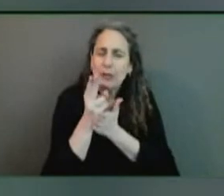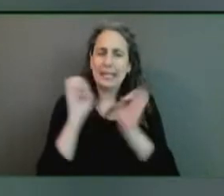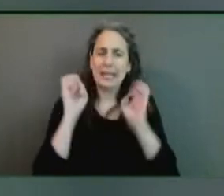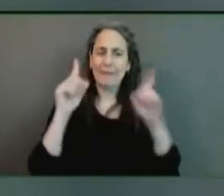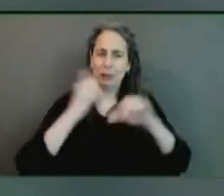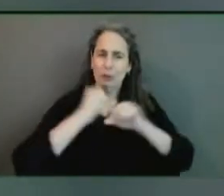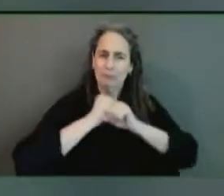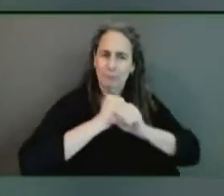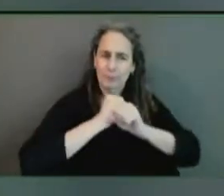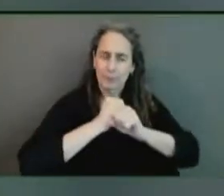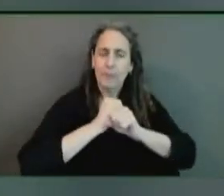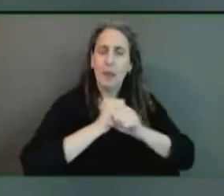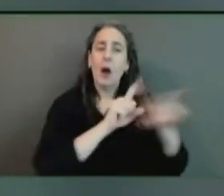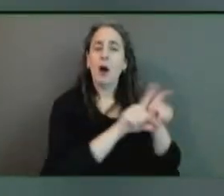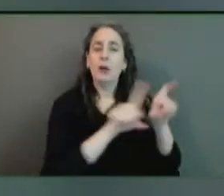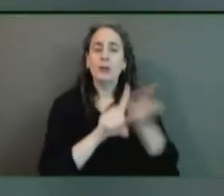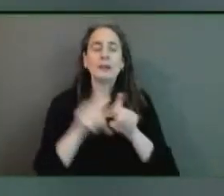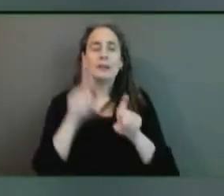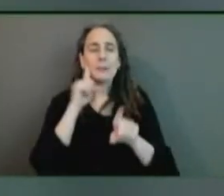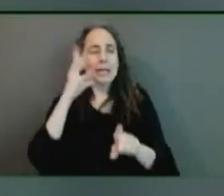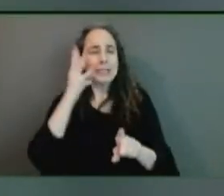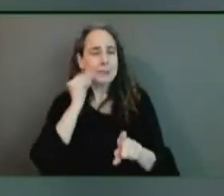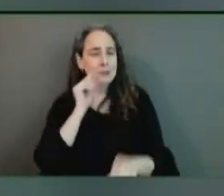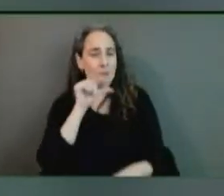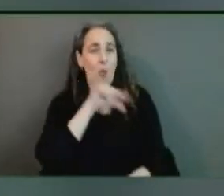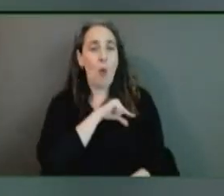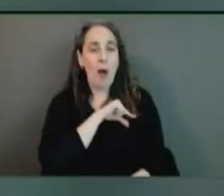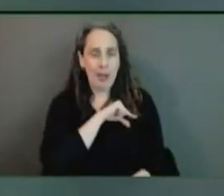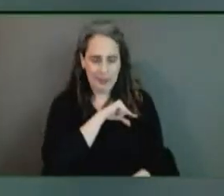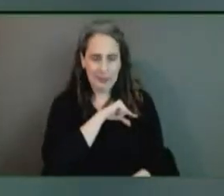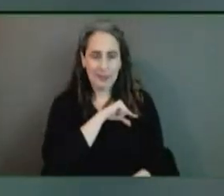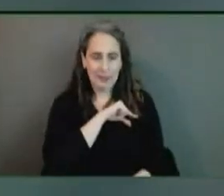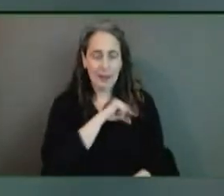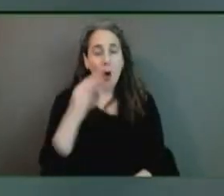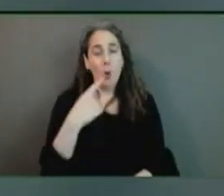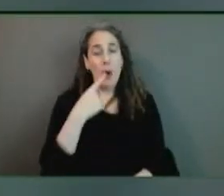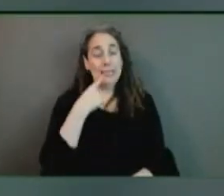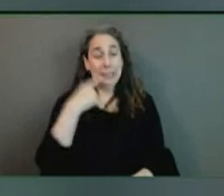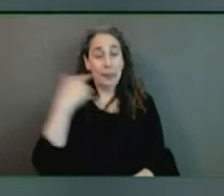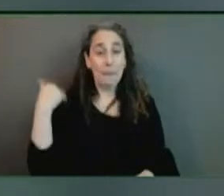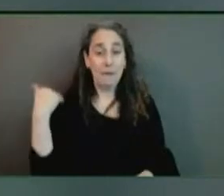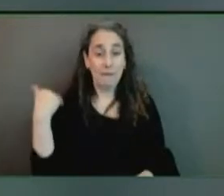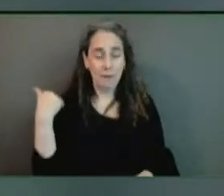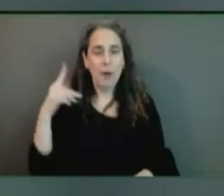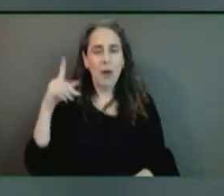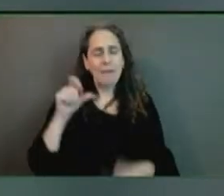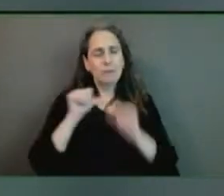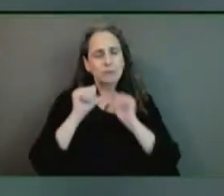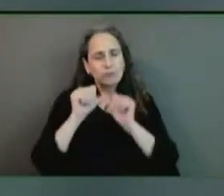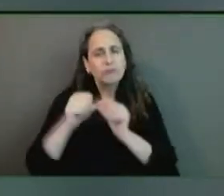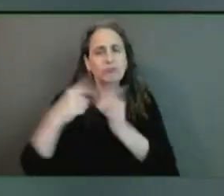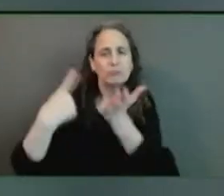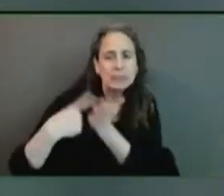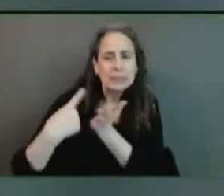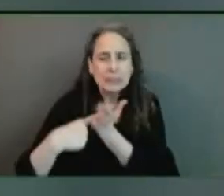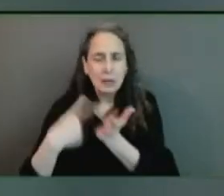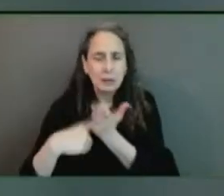values is that we protect the integrity of education. So it also has to be an experience of